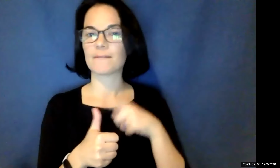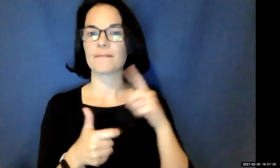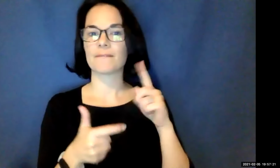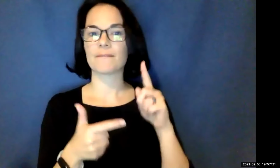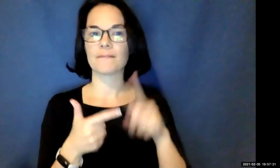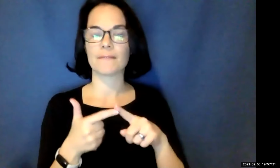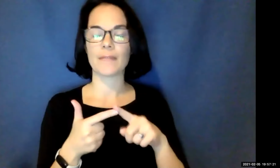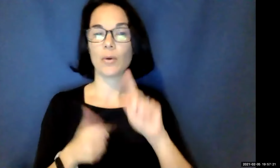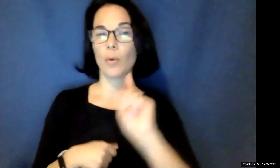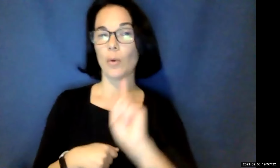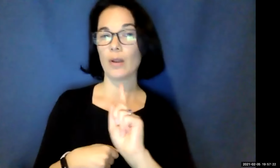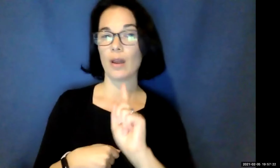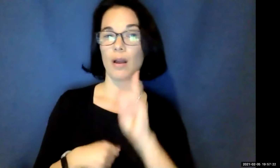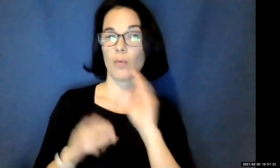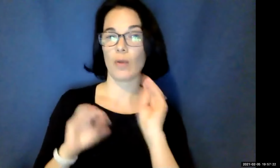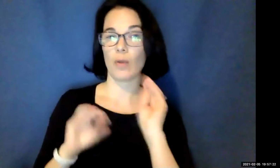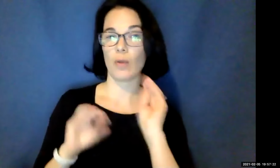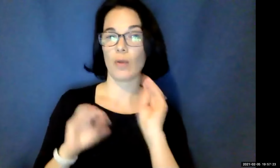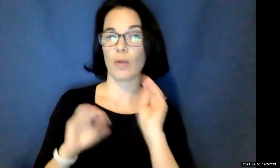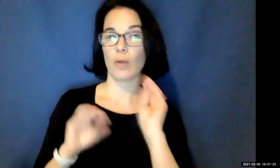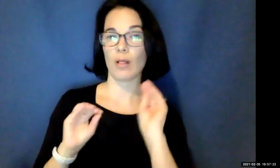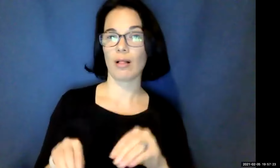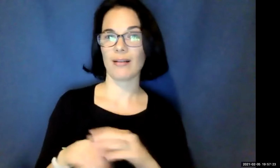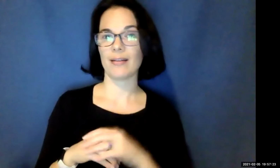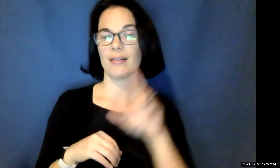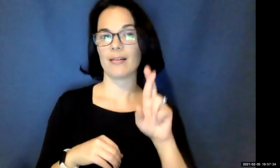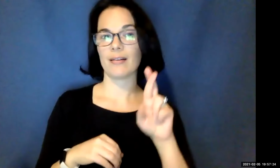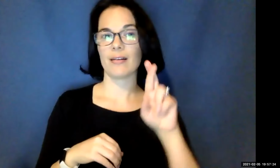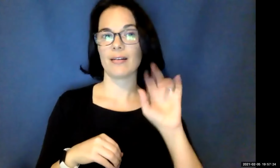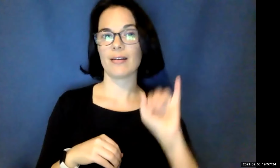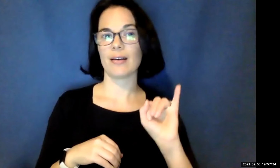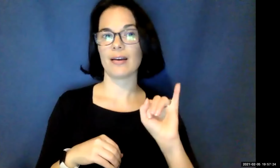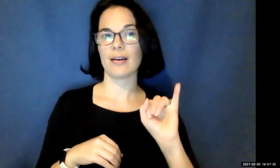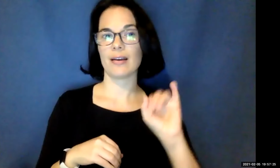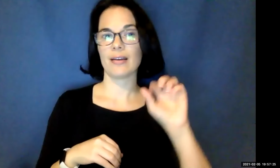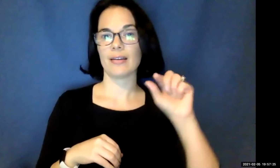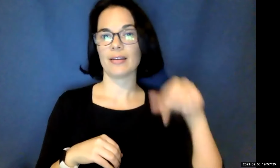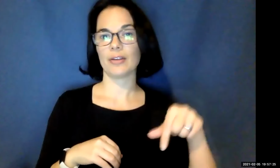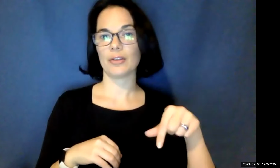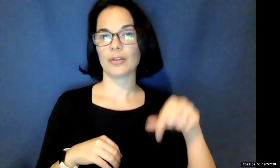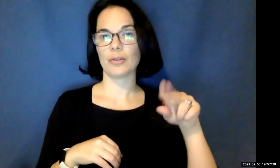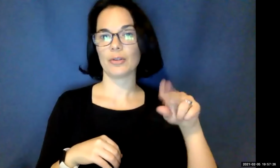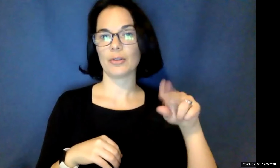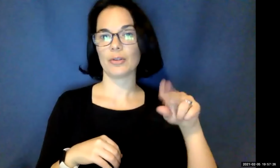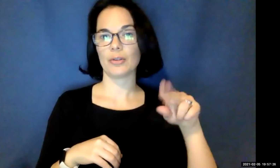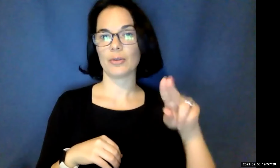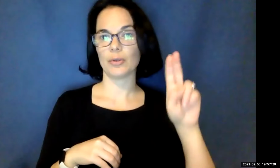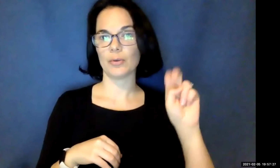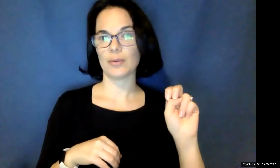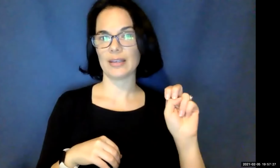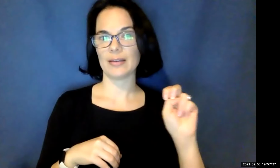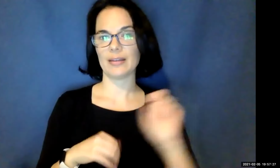Hold on. R-I-Q-U-E. Okay.